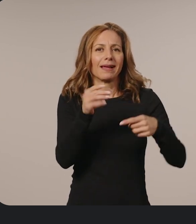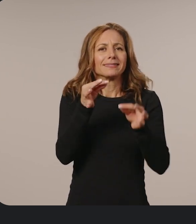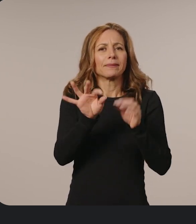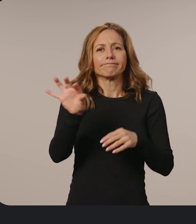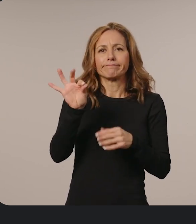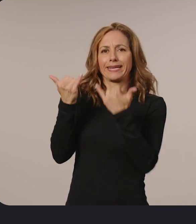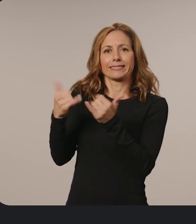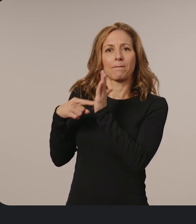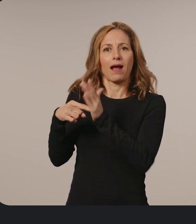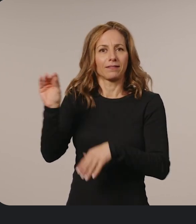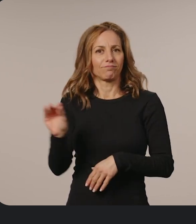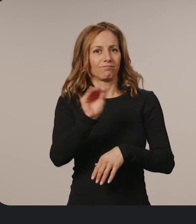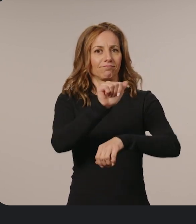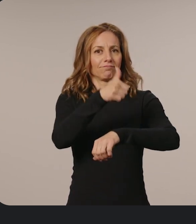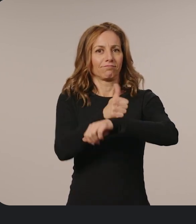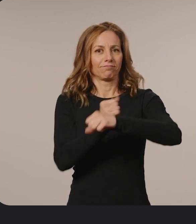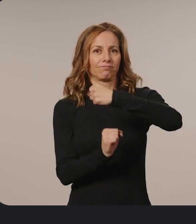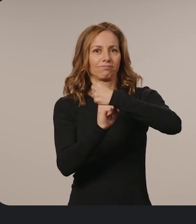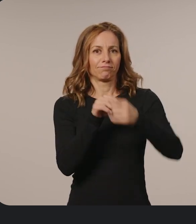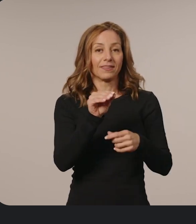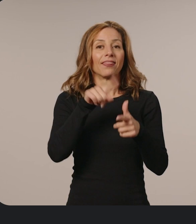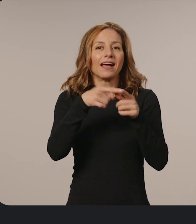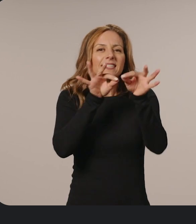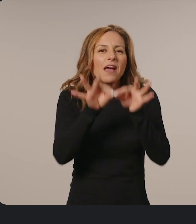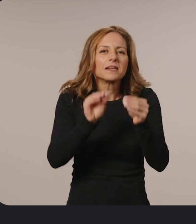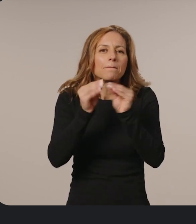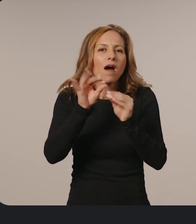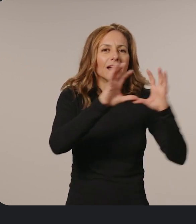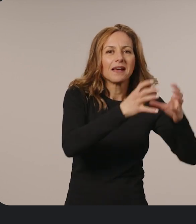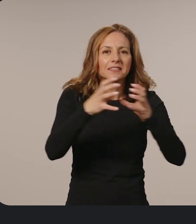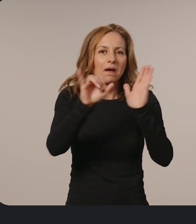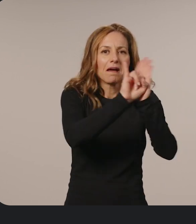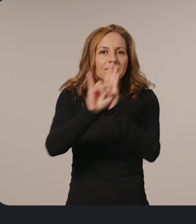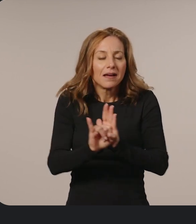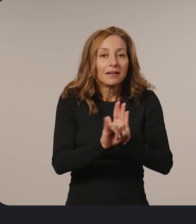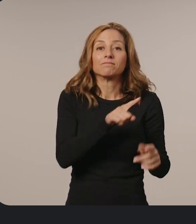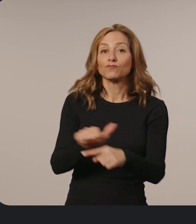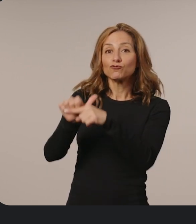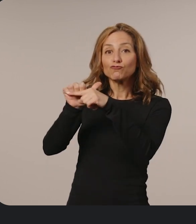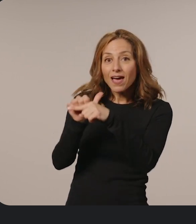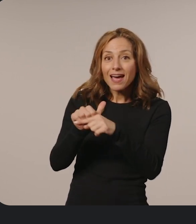and simply pick an existing model to use as backbone, and then define the number of classes you want to identify,